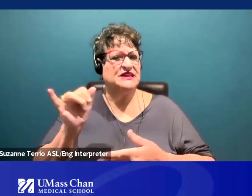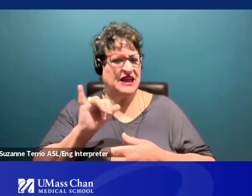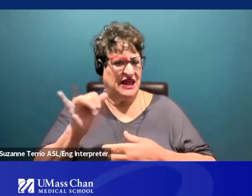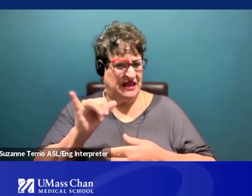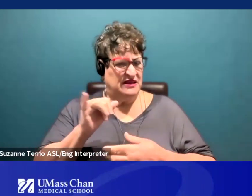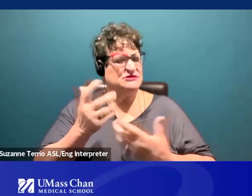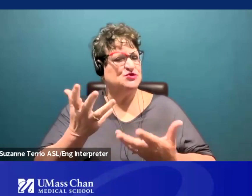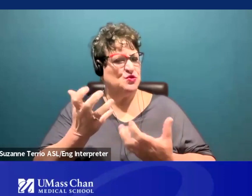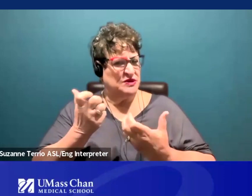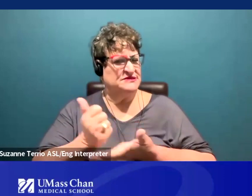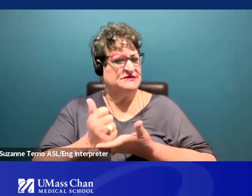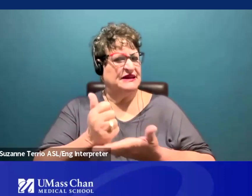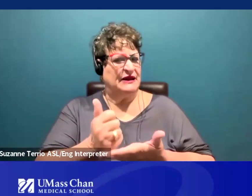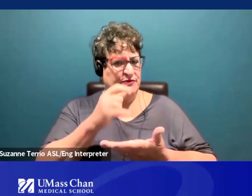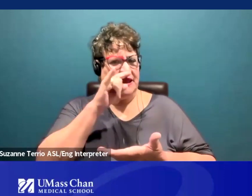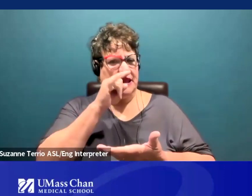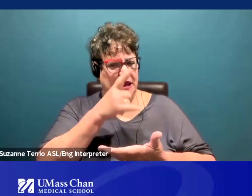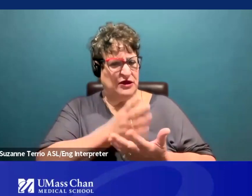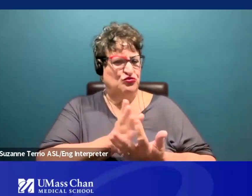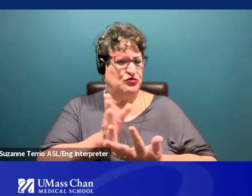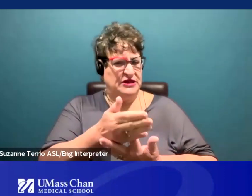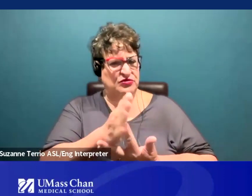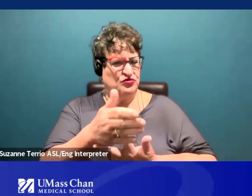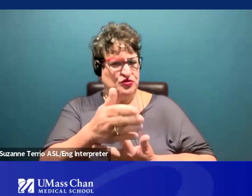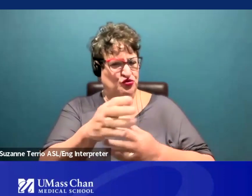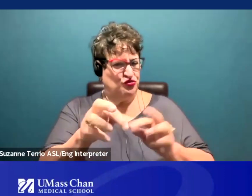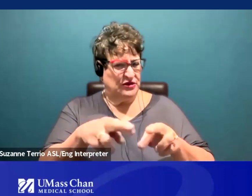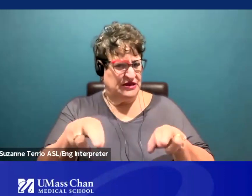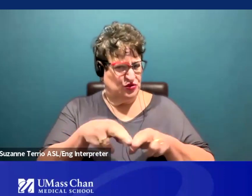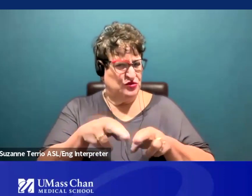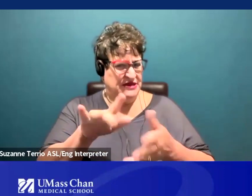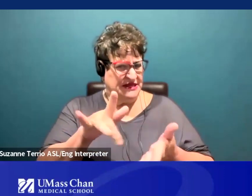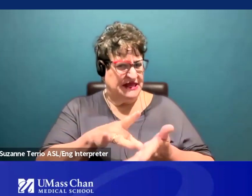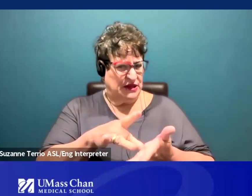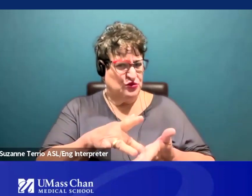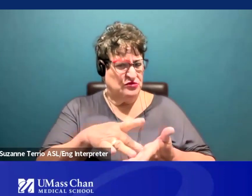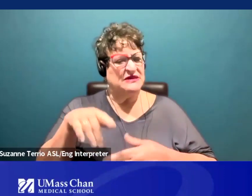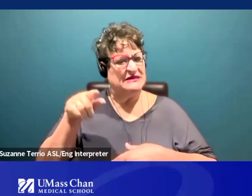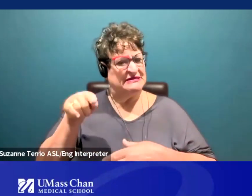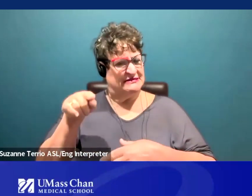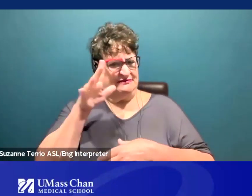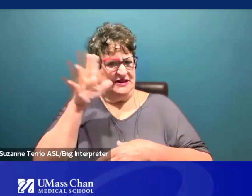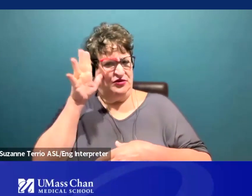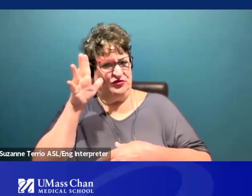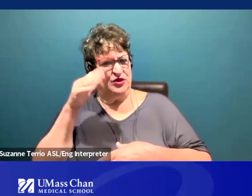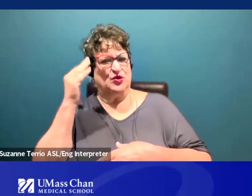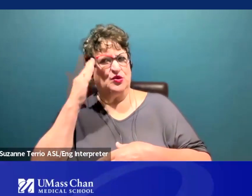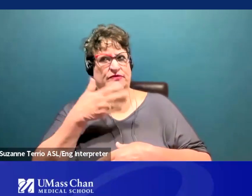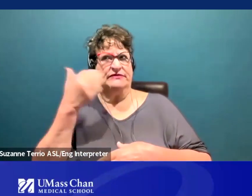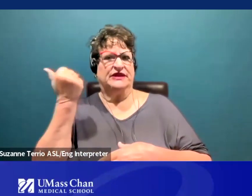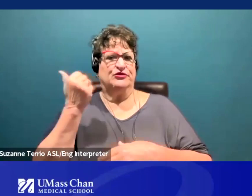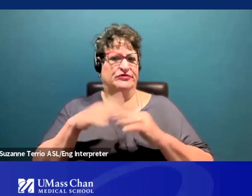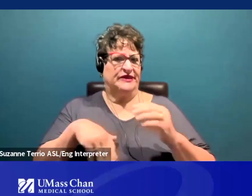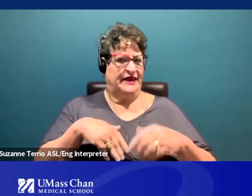move through the regional center. So this parent actually knows what's best more than a parent who doesn't have any idea what the Regional Center looks like.